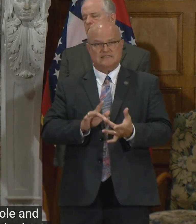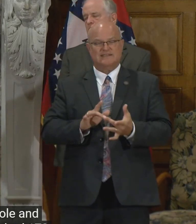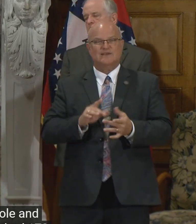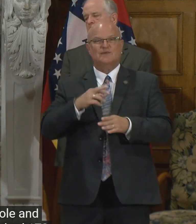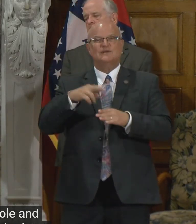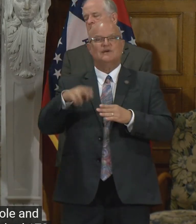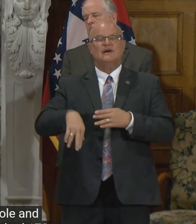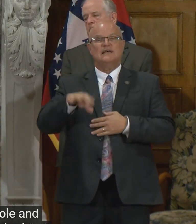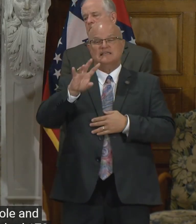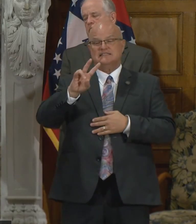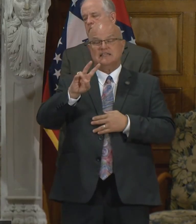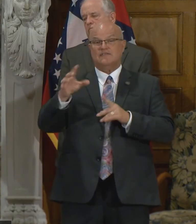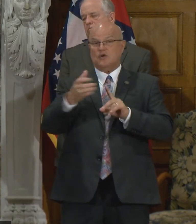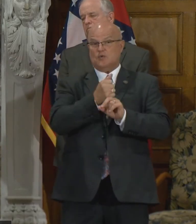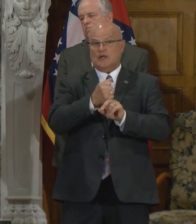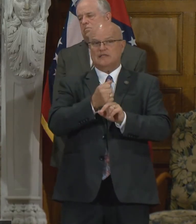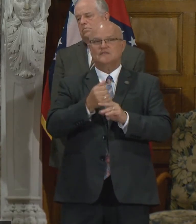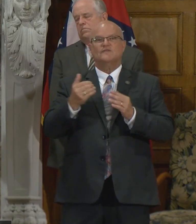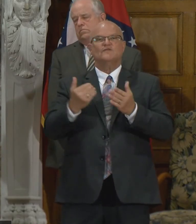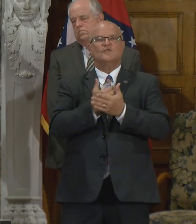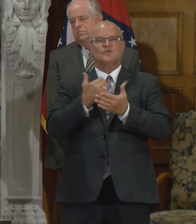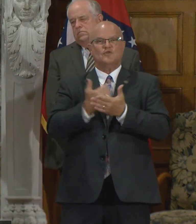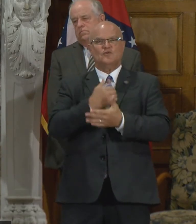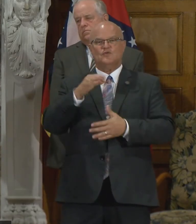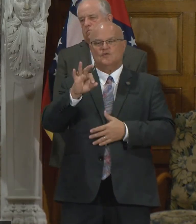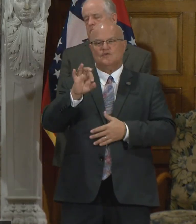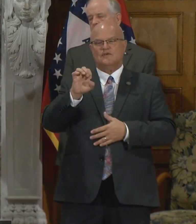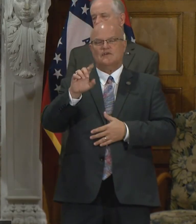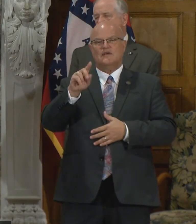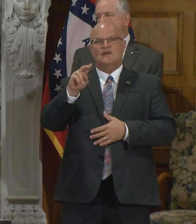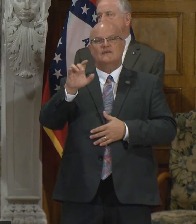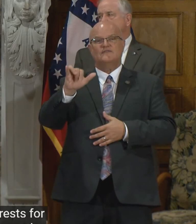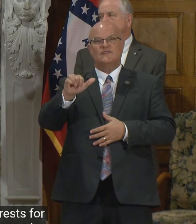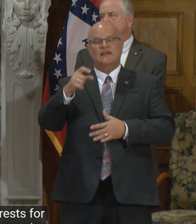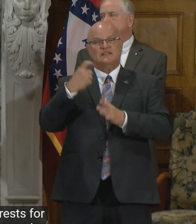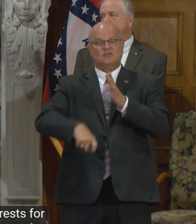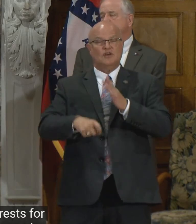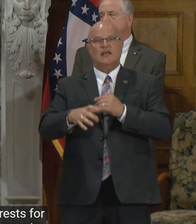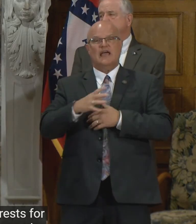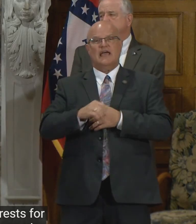seven arrests for new felony charges over the weekend and an additional